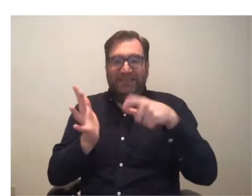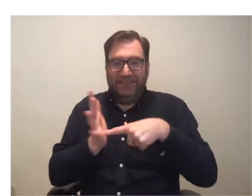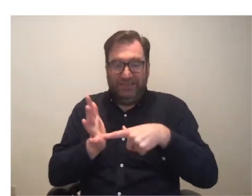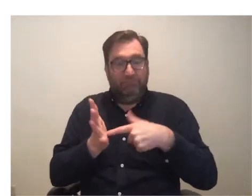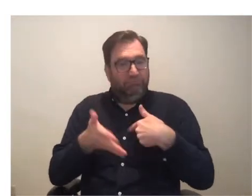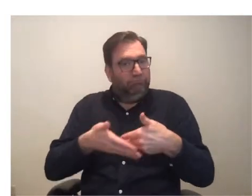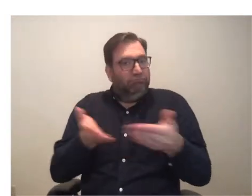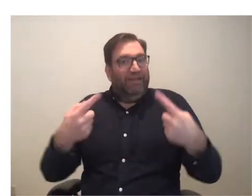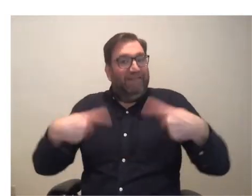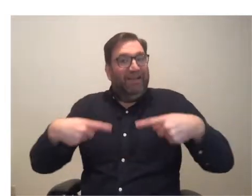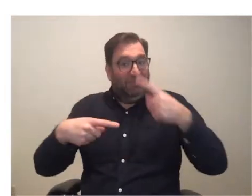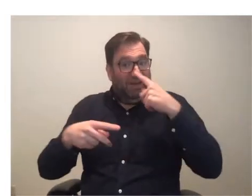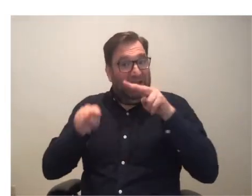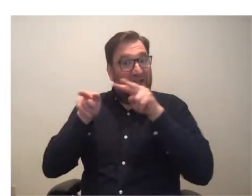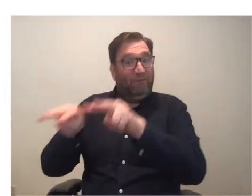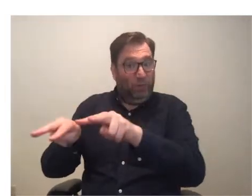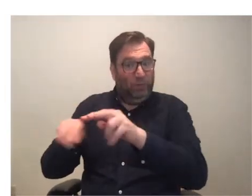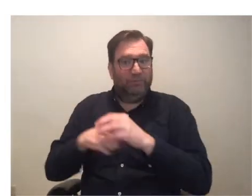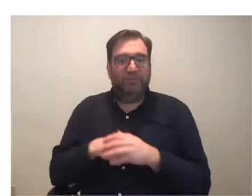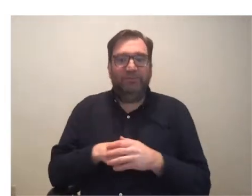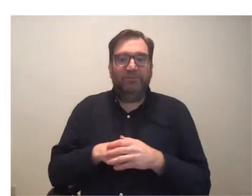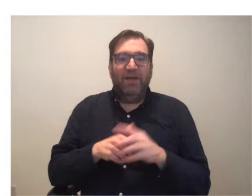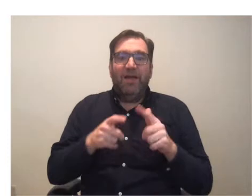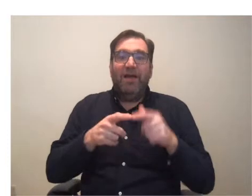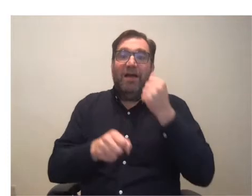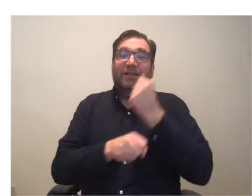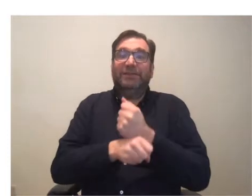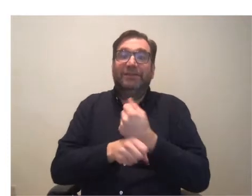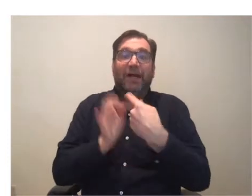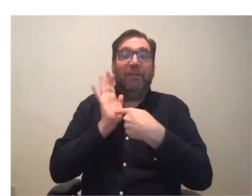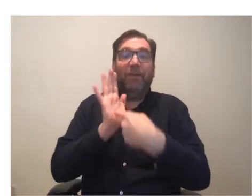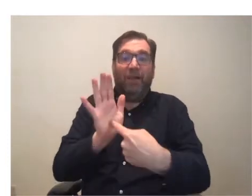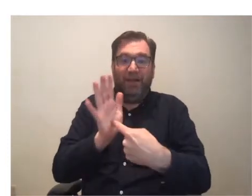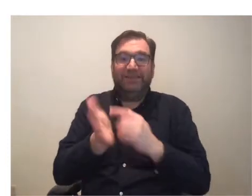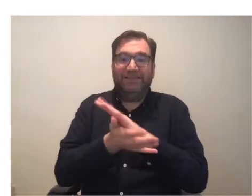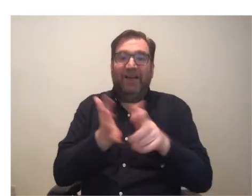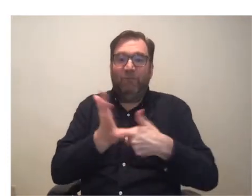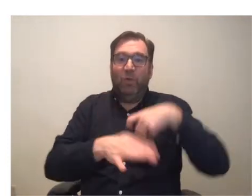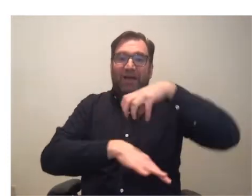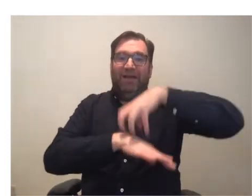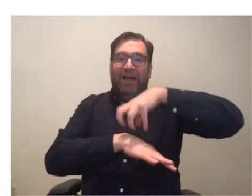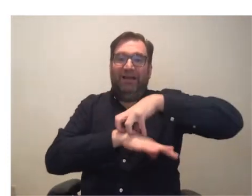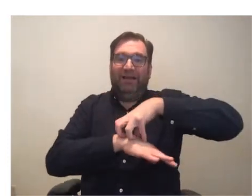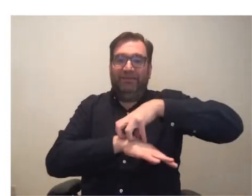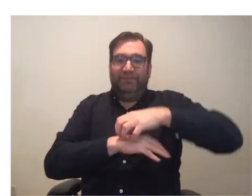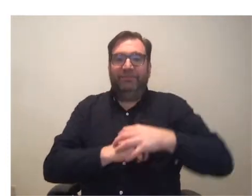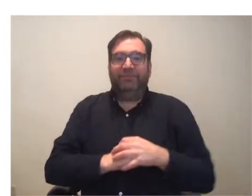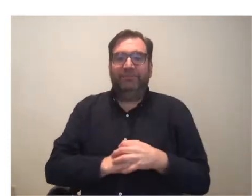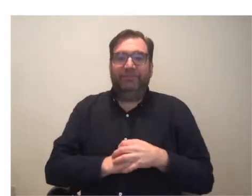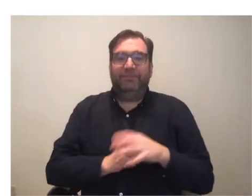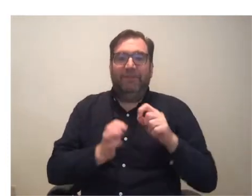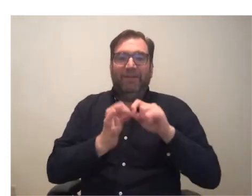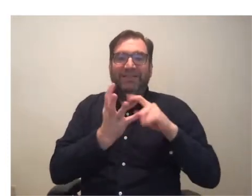which we make publicly available. An example is shown for the sign "cake".